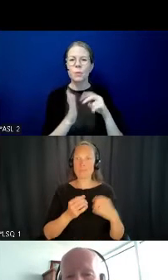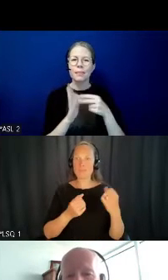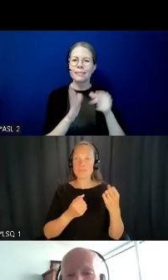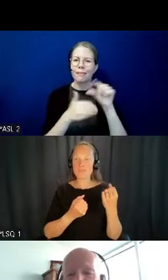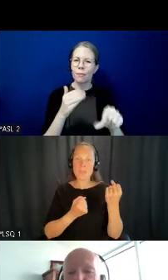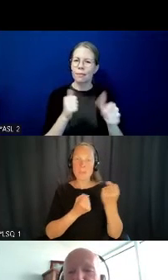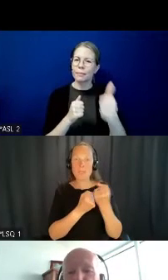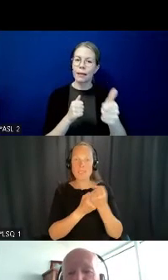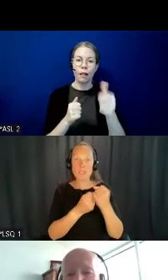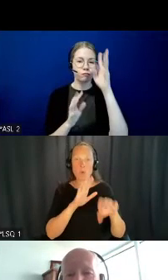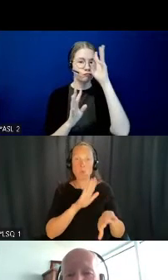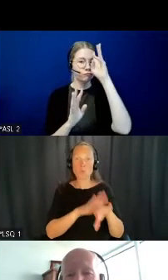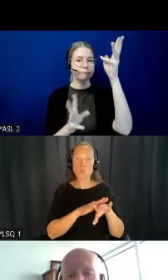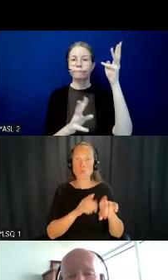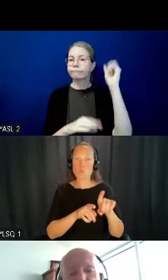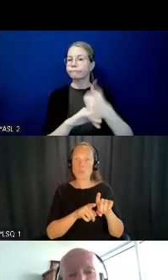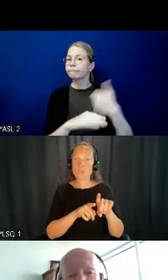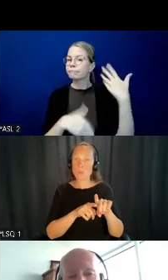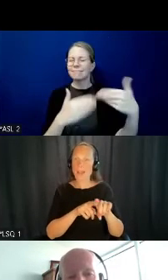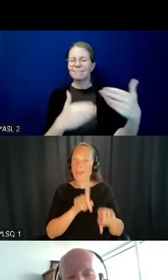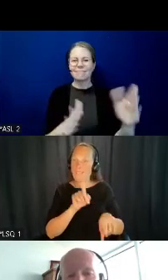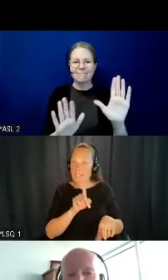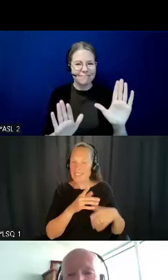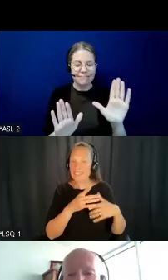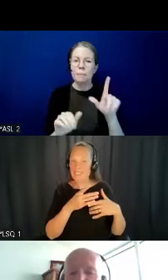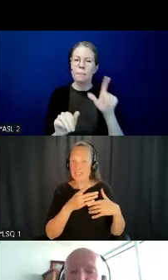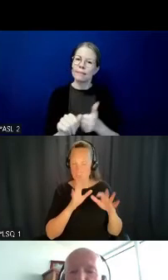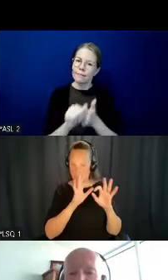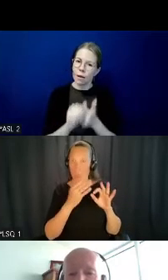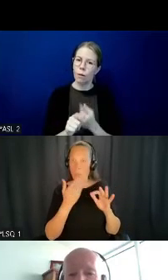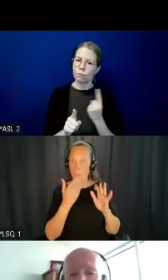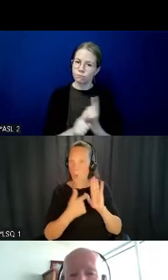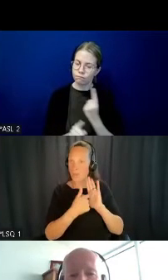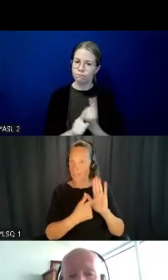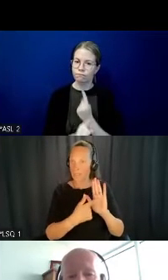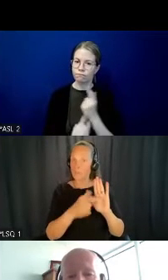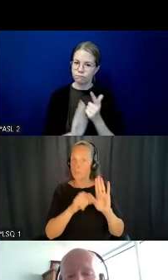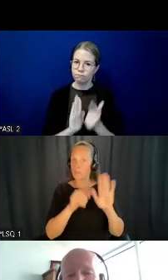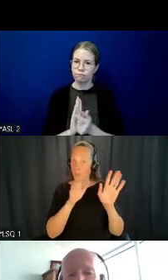DOING IT. IT NEEDS TO BE DONE IN A LEGAL FRAMEWORK. THAT'S HOW WE KIND OF RESPECT